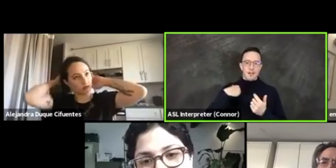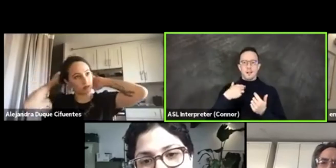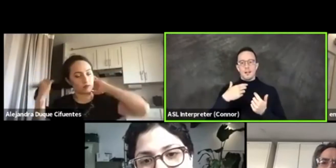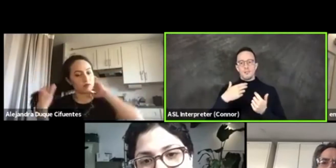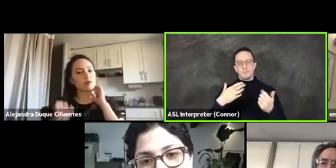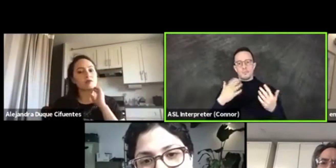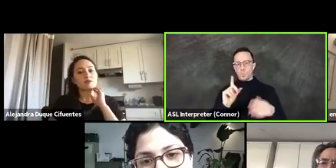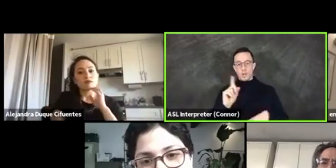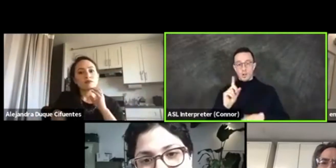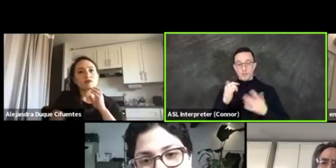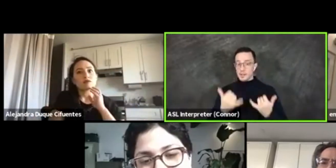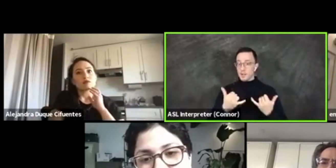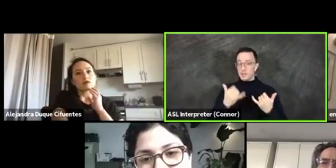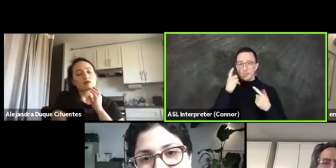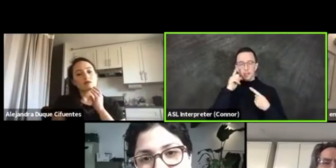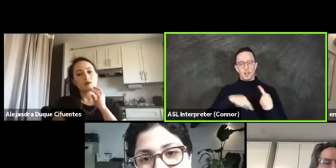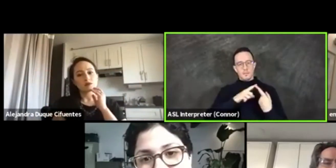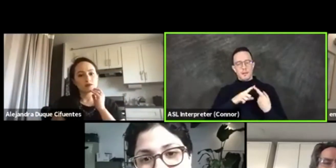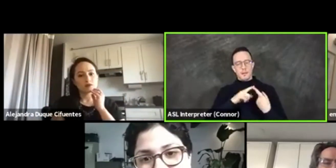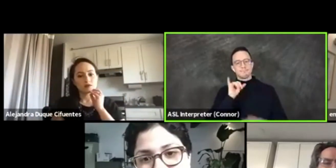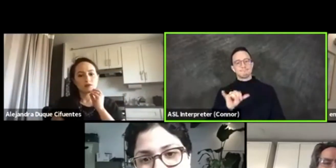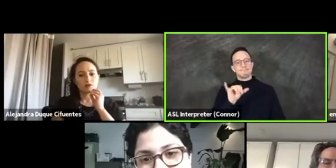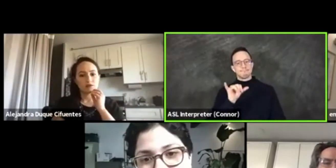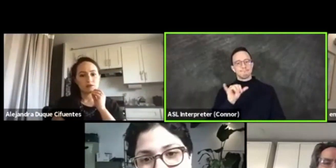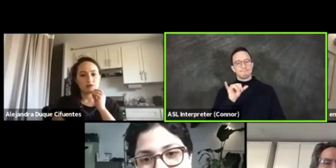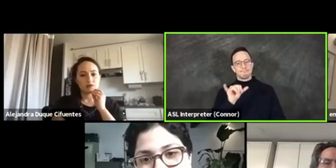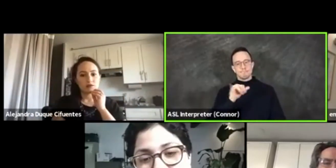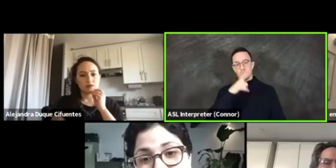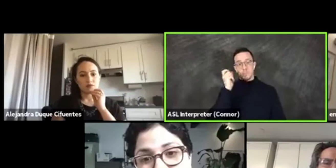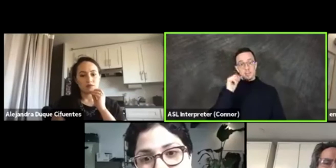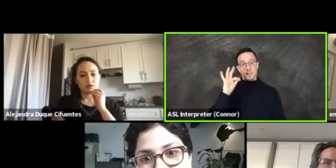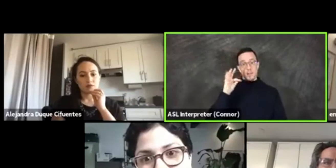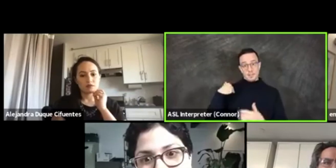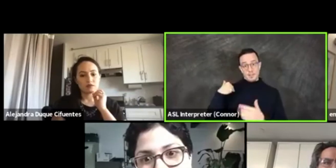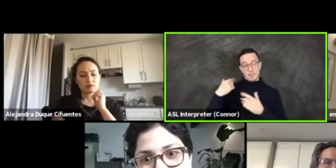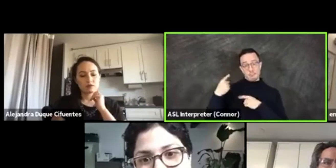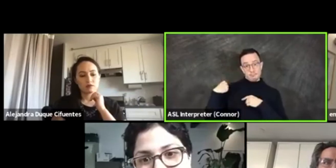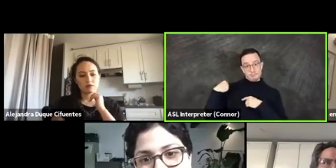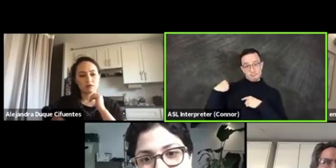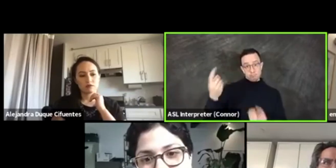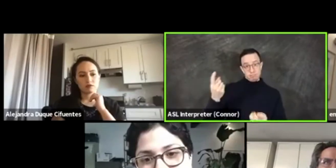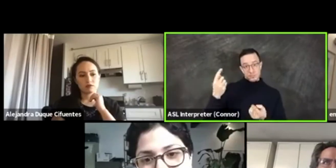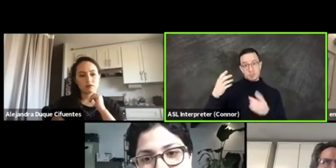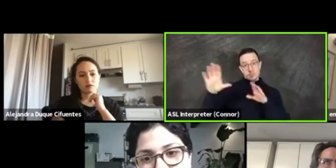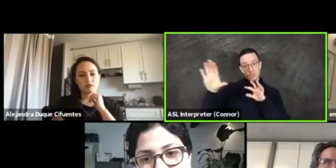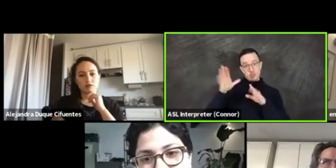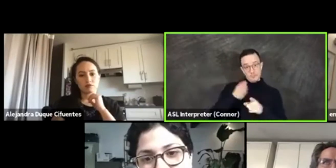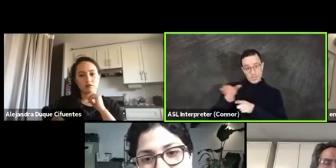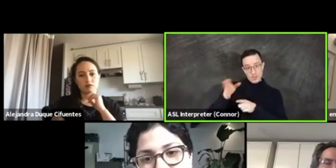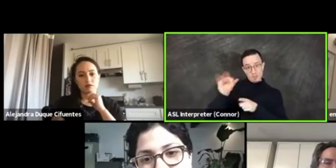ABOUT WELL, YOU KNOW, GIVEN -- GIVEN THE LEGACY, OF CURATION OF DOING THAT WORK AND UPHOLDING